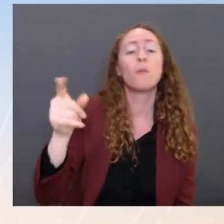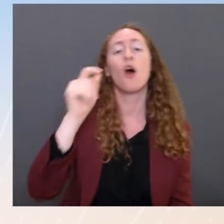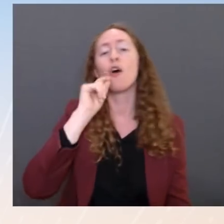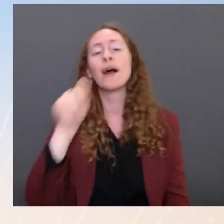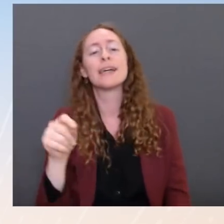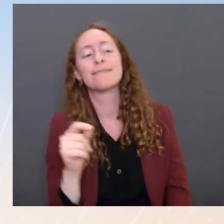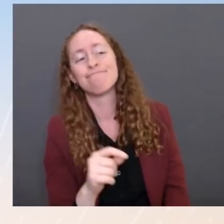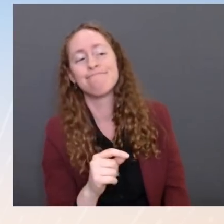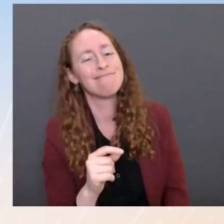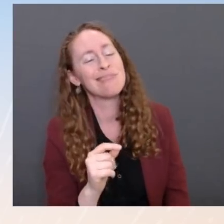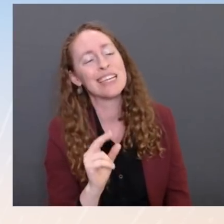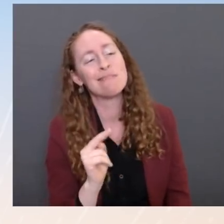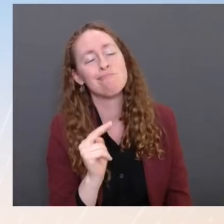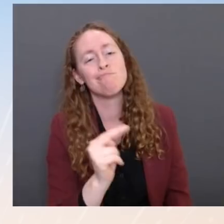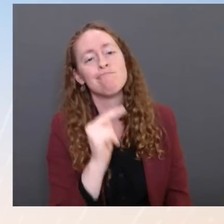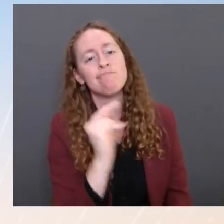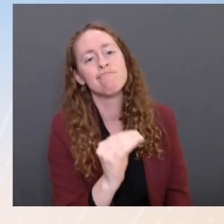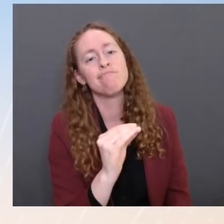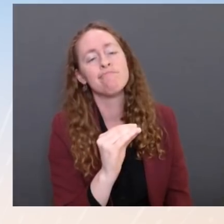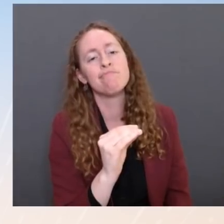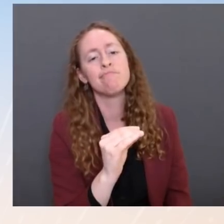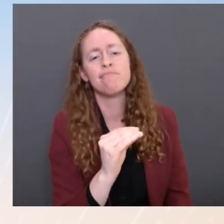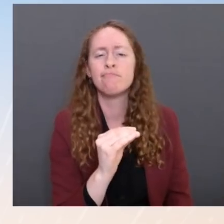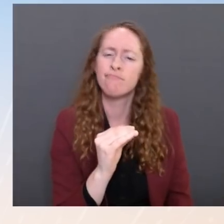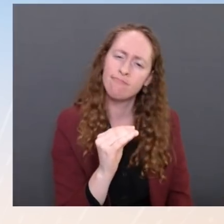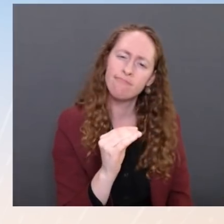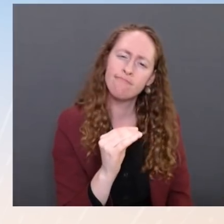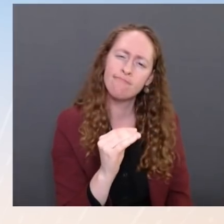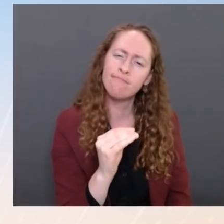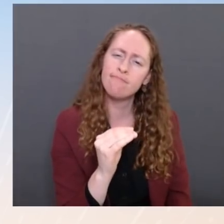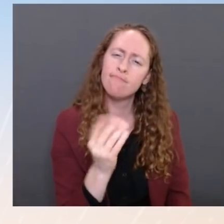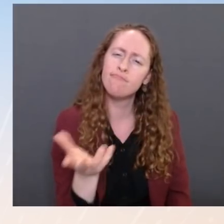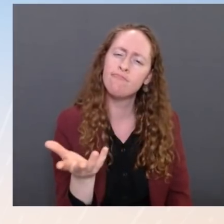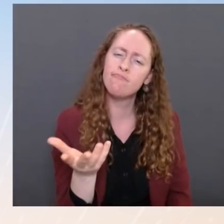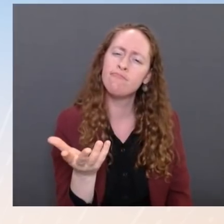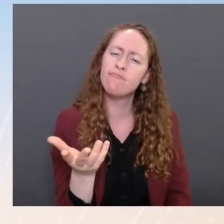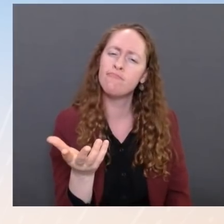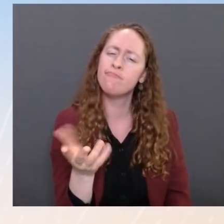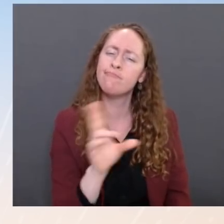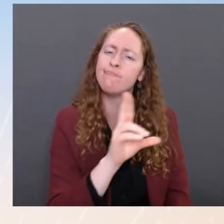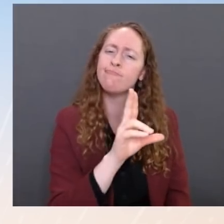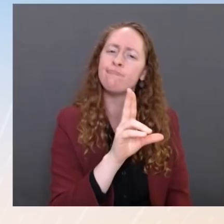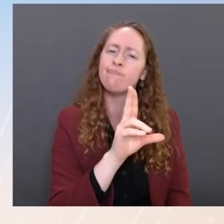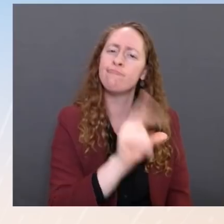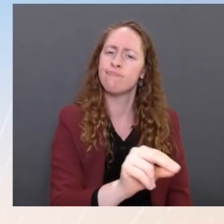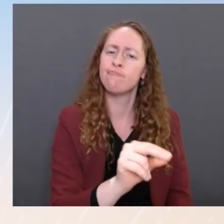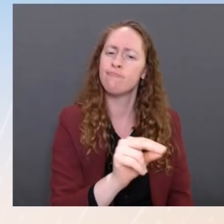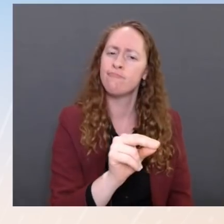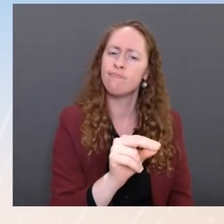and that it irreversibly could not be invaded again. Ms. Psaki: Well, I would leave that